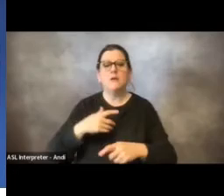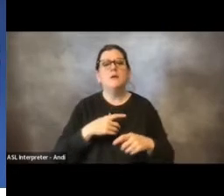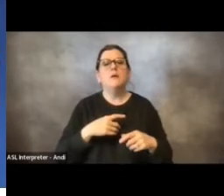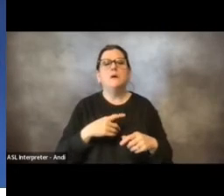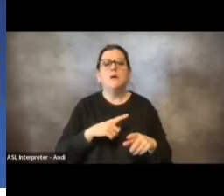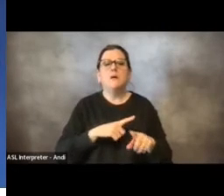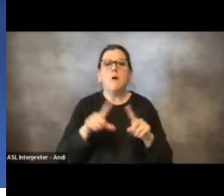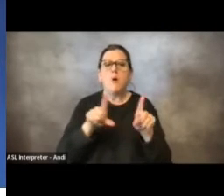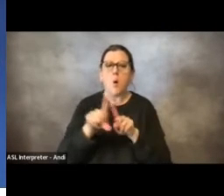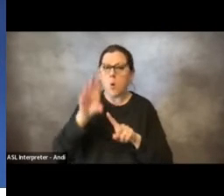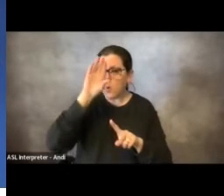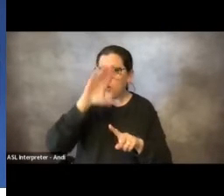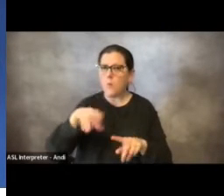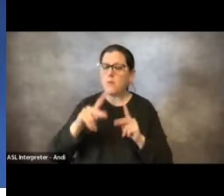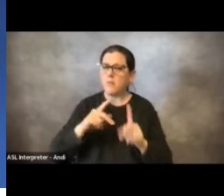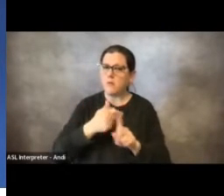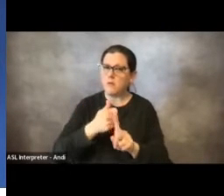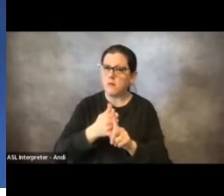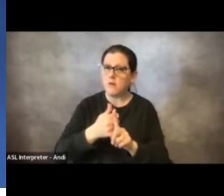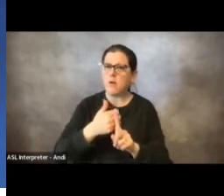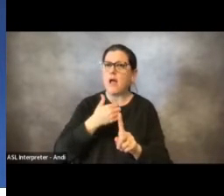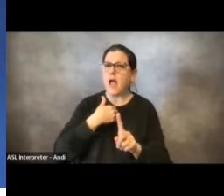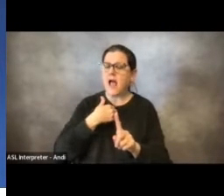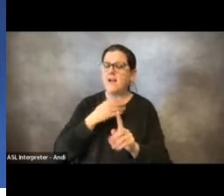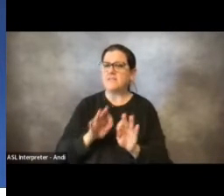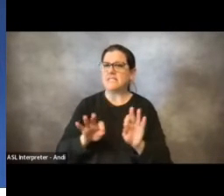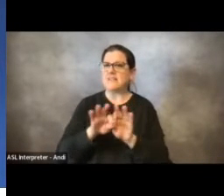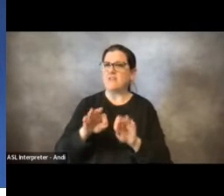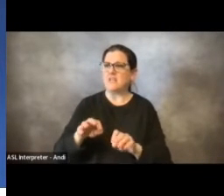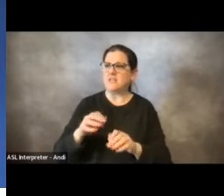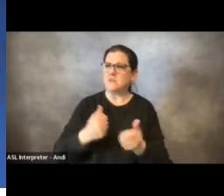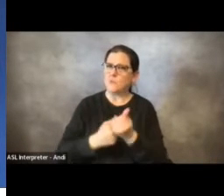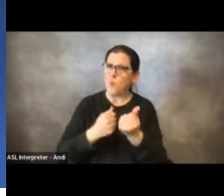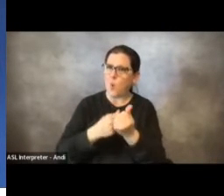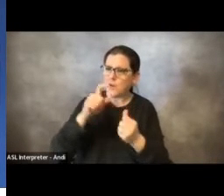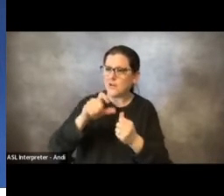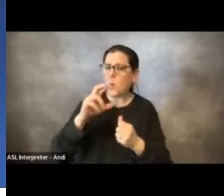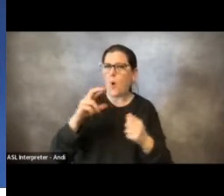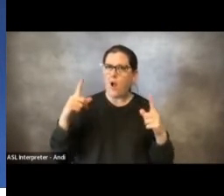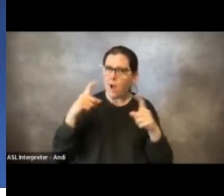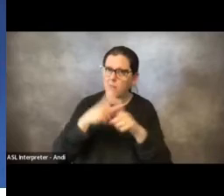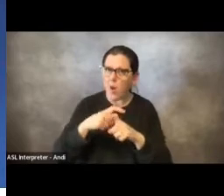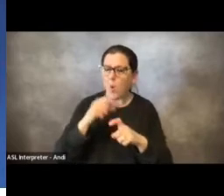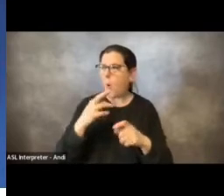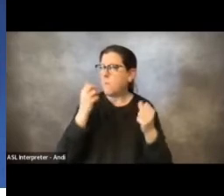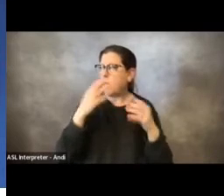that individuals who had significant support needs are complex support needs or have multiple systems support needs,